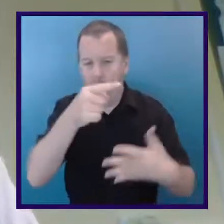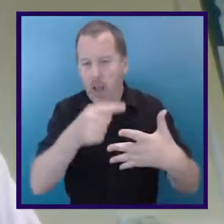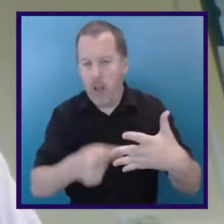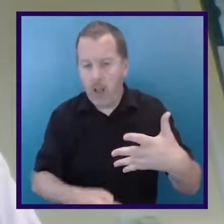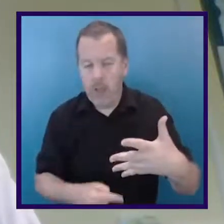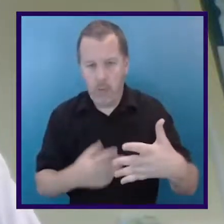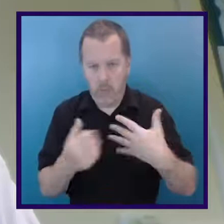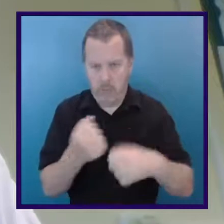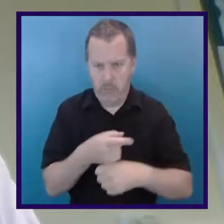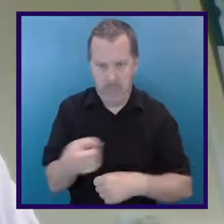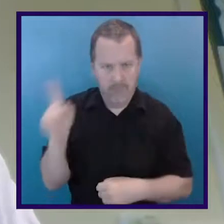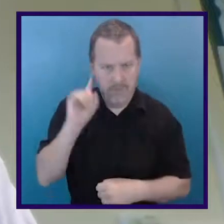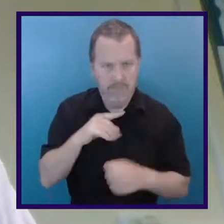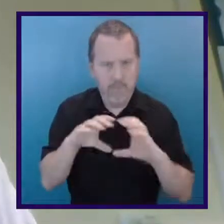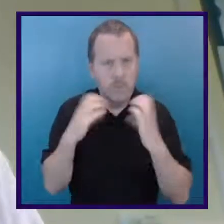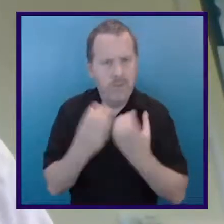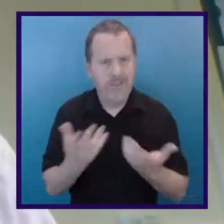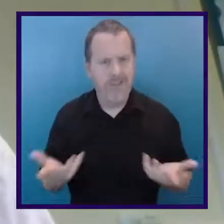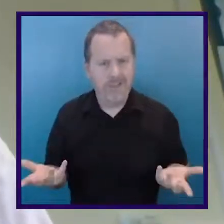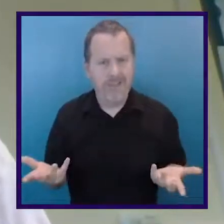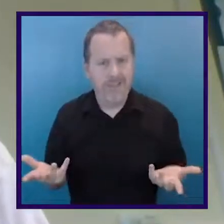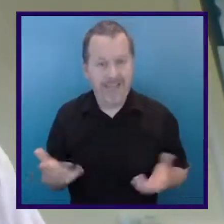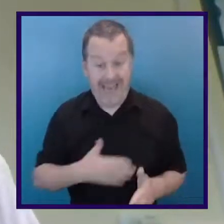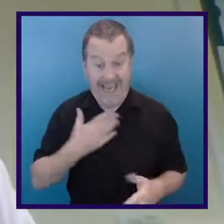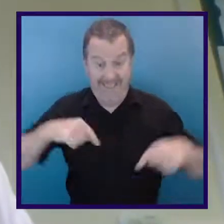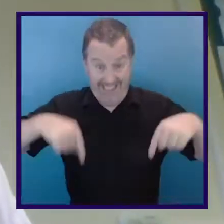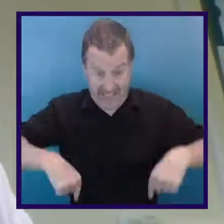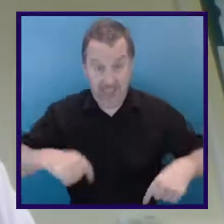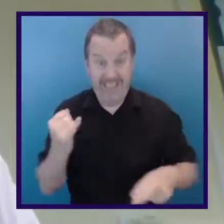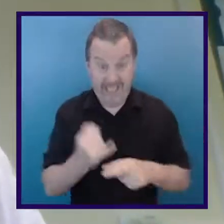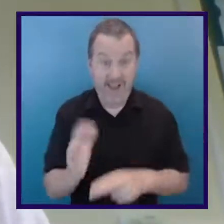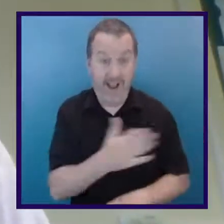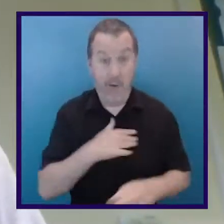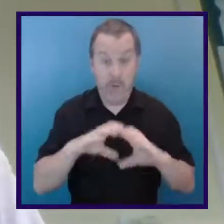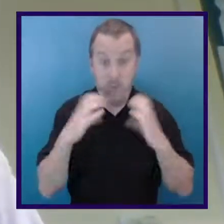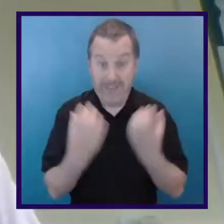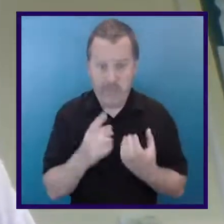but we have a whole sector of people in our own community that use same language, and